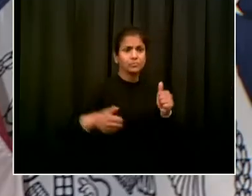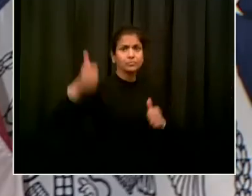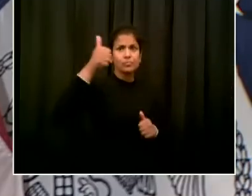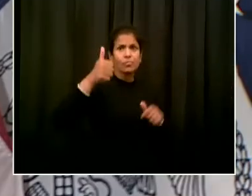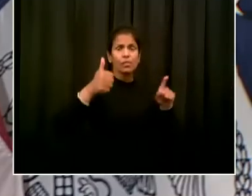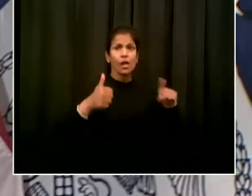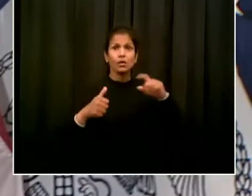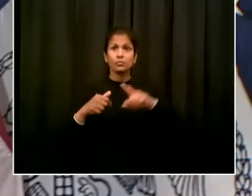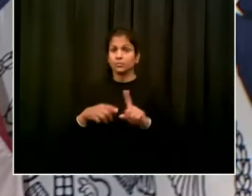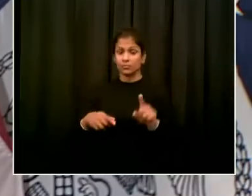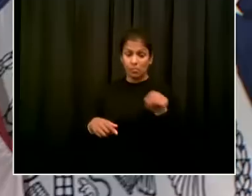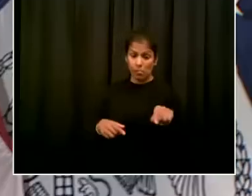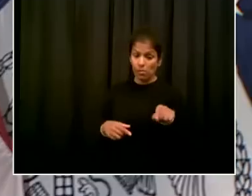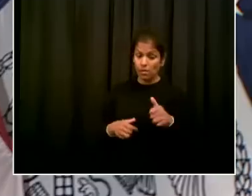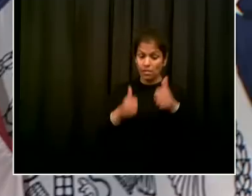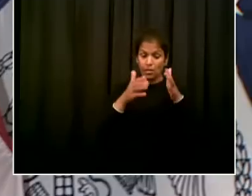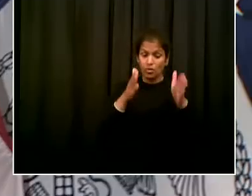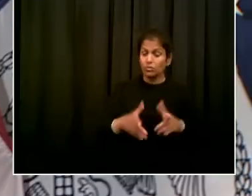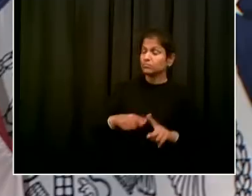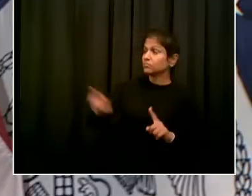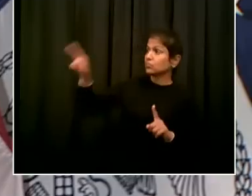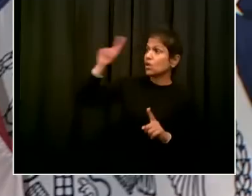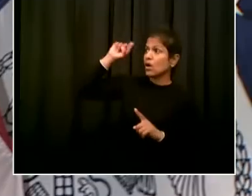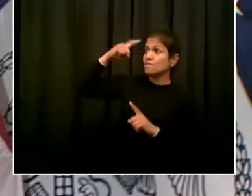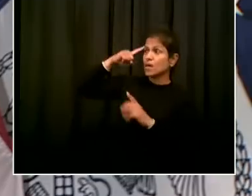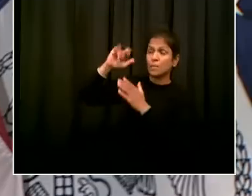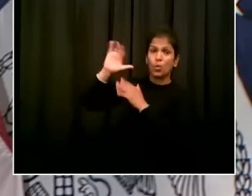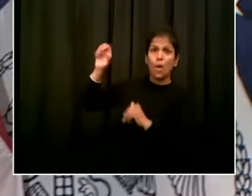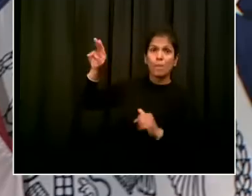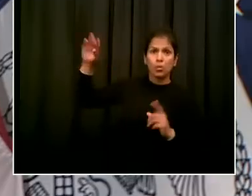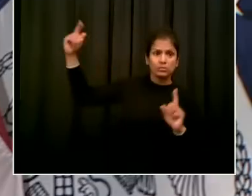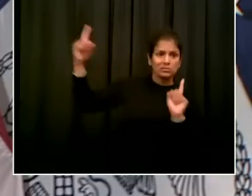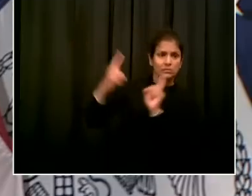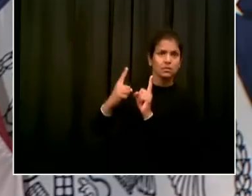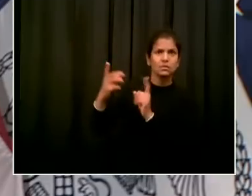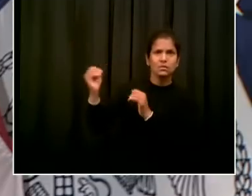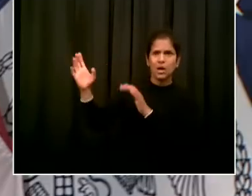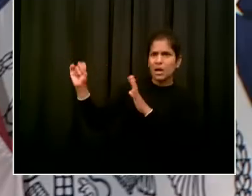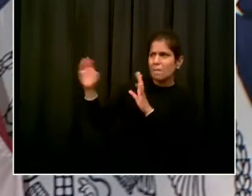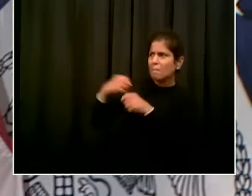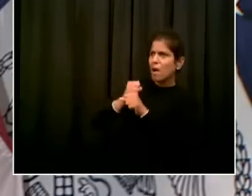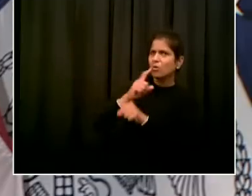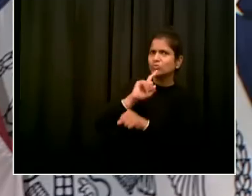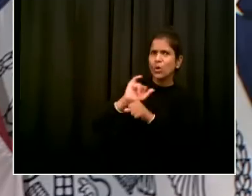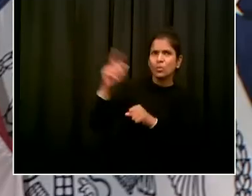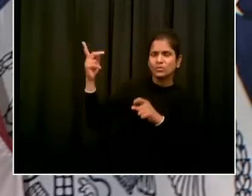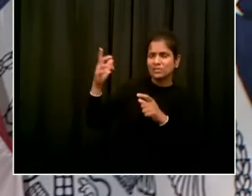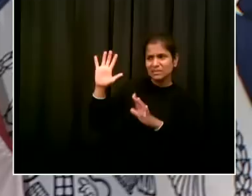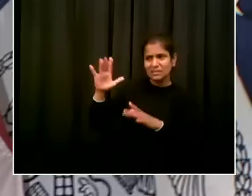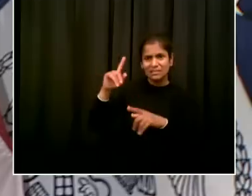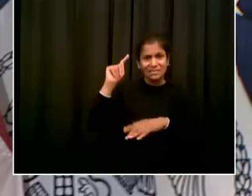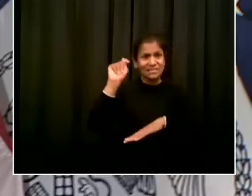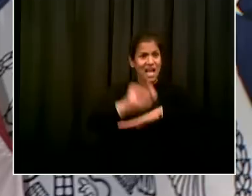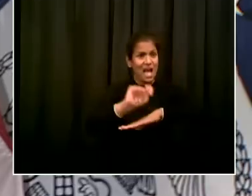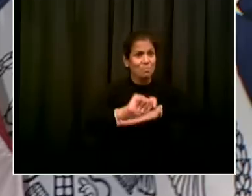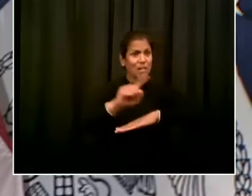WHO FEEL STABBED IN THE BACK I THE REDUCTIOION ININ TH MASS EXCELLENT